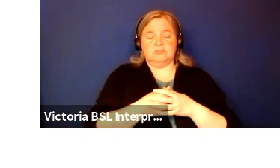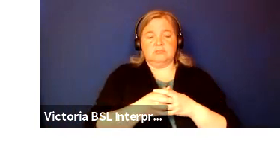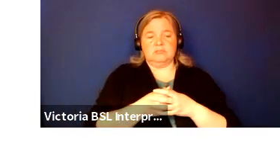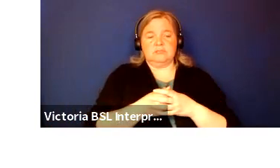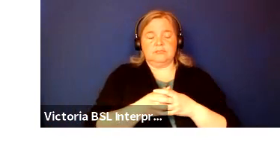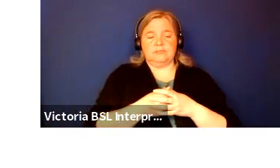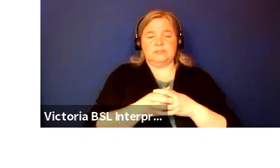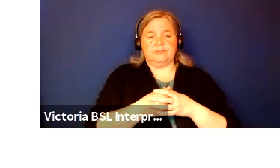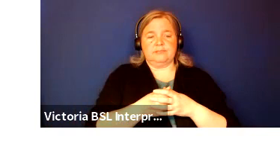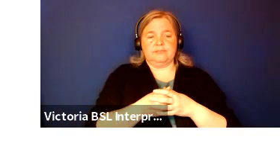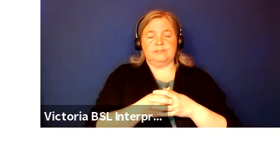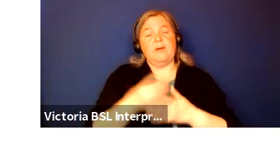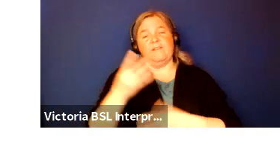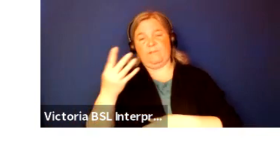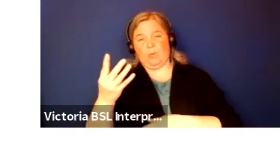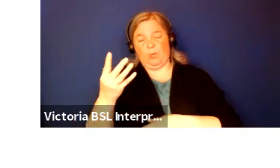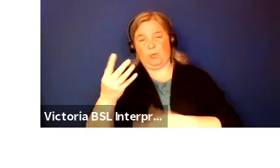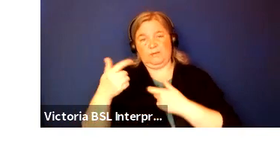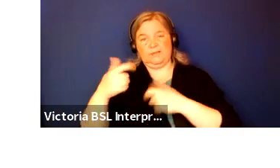and four are still closed.